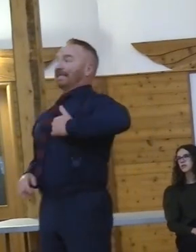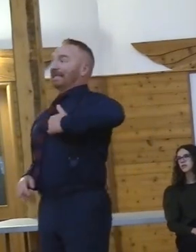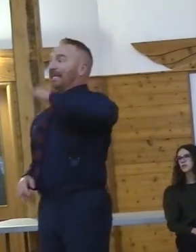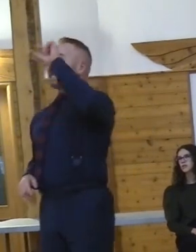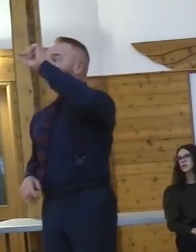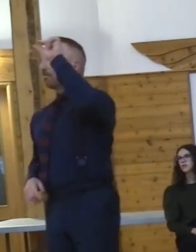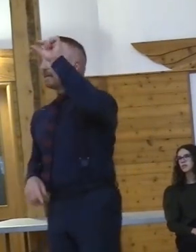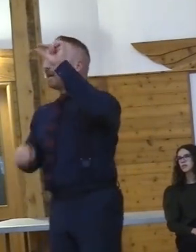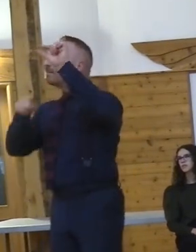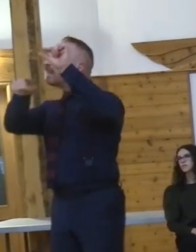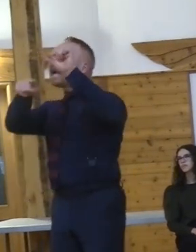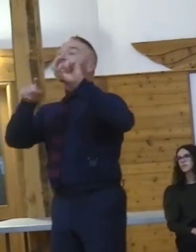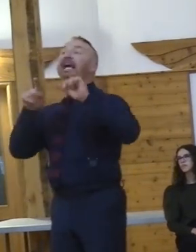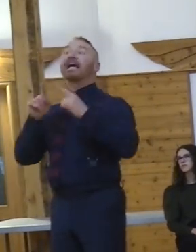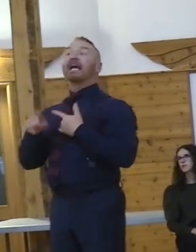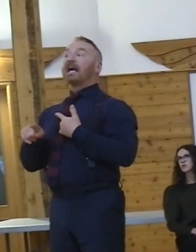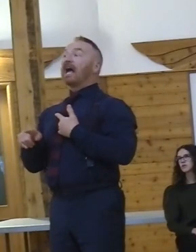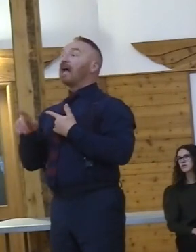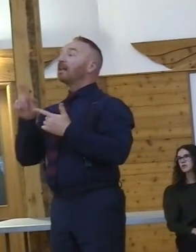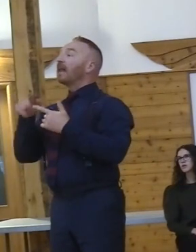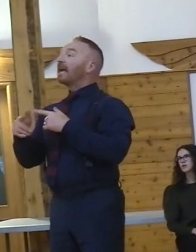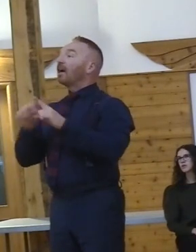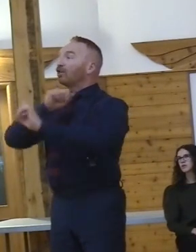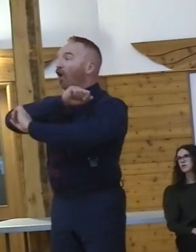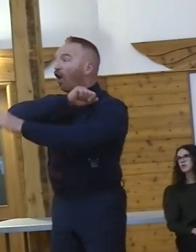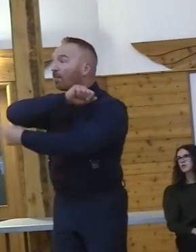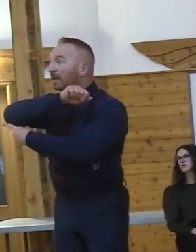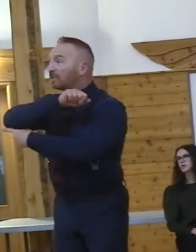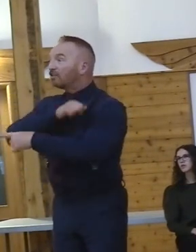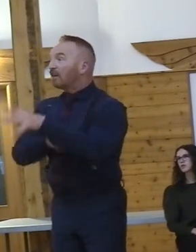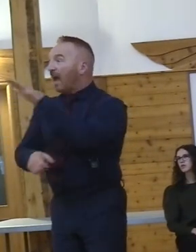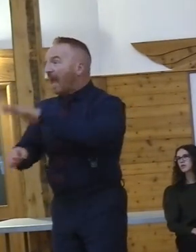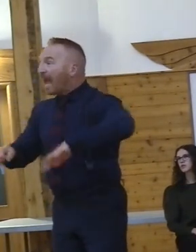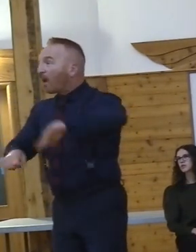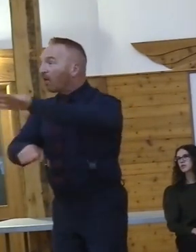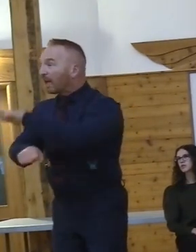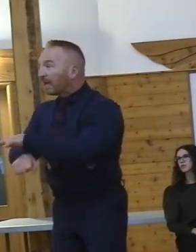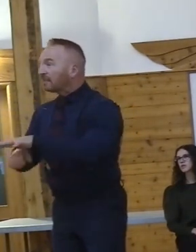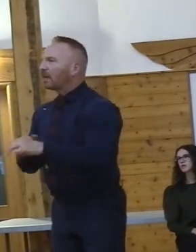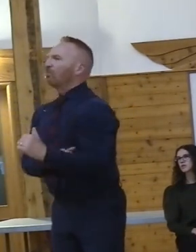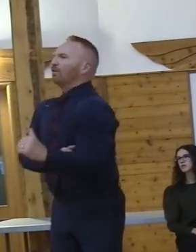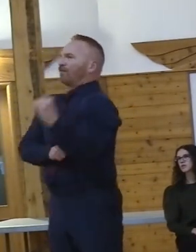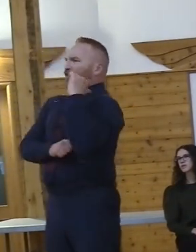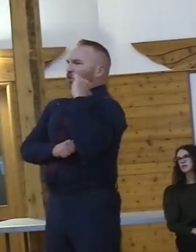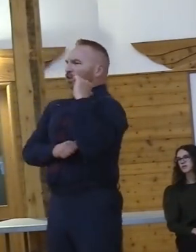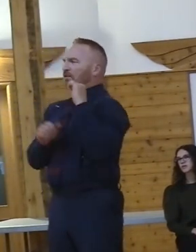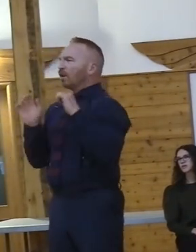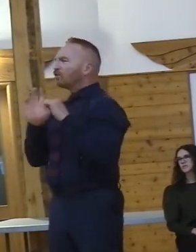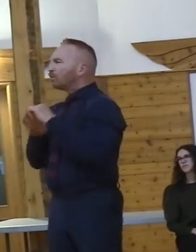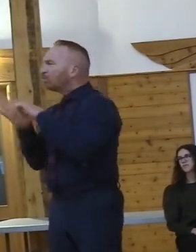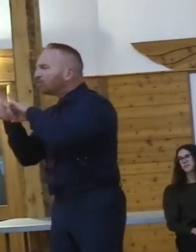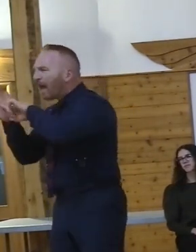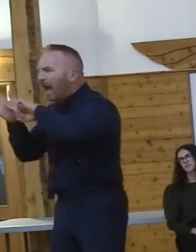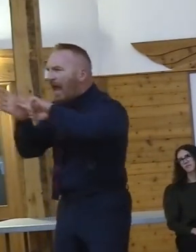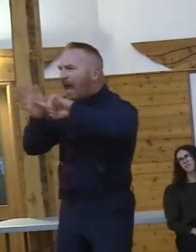refusing to search the landfills. What is the point of a national inquiry on murdered and missing Indigenous women and